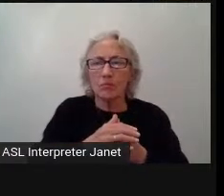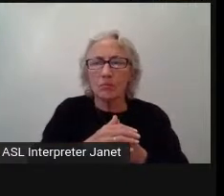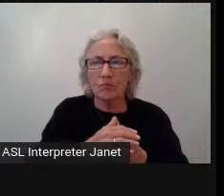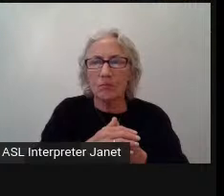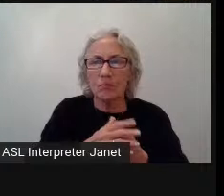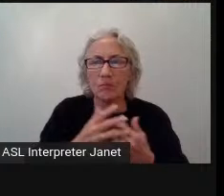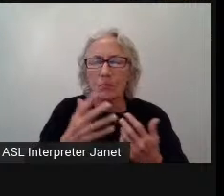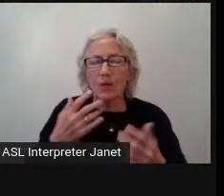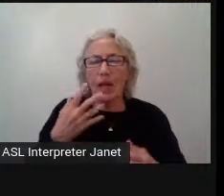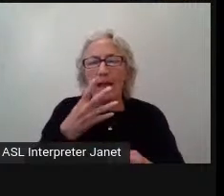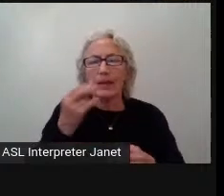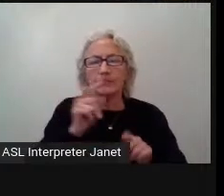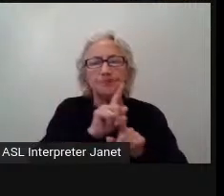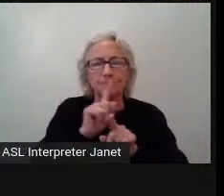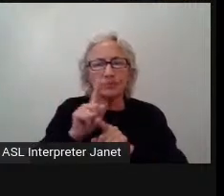So we packed